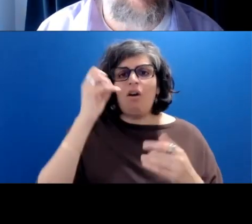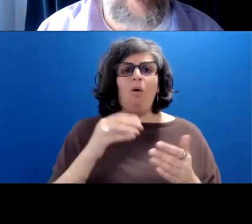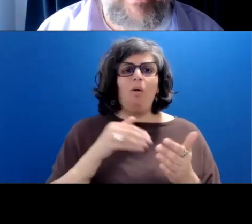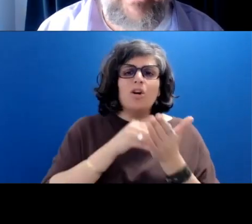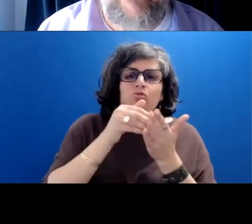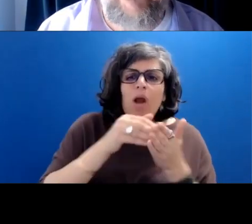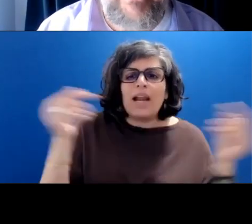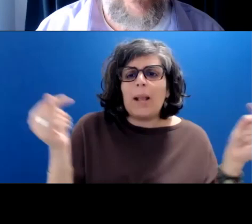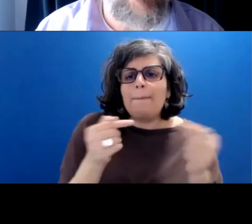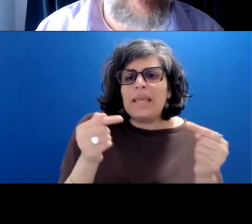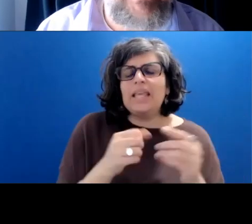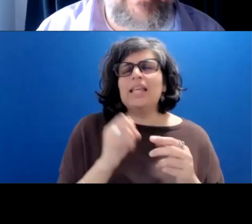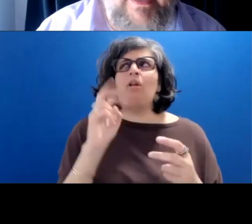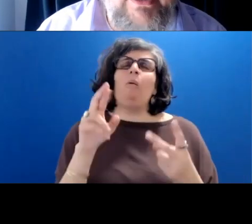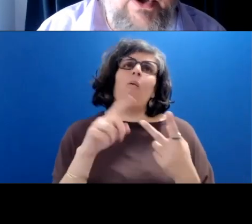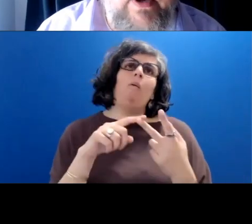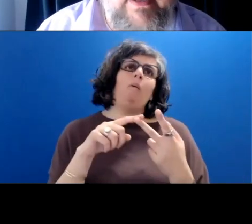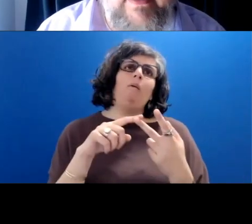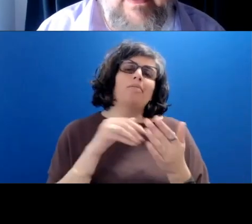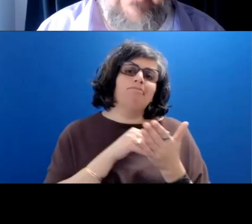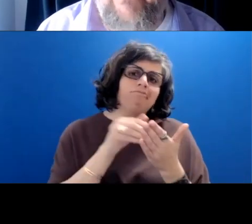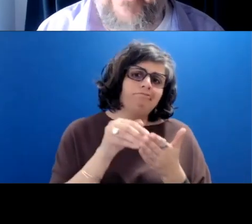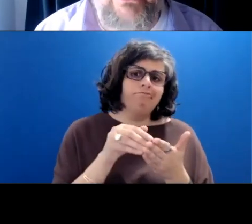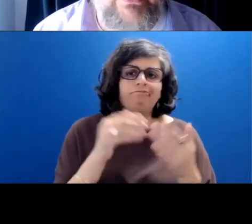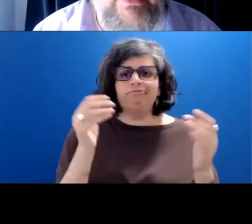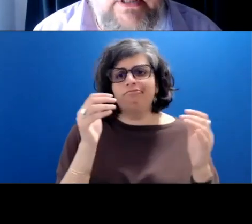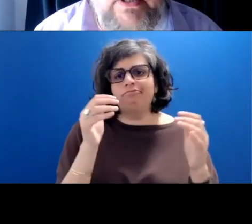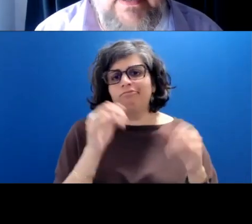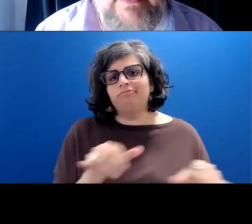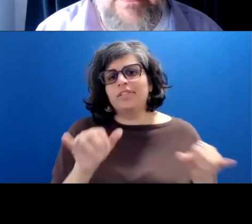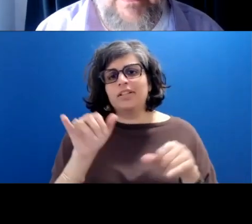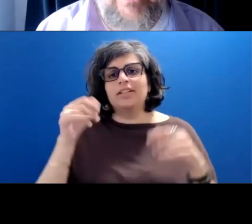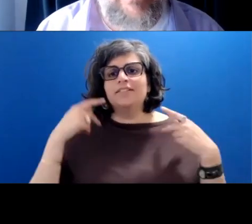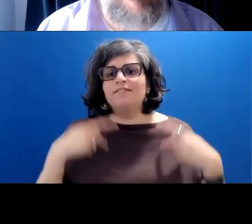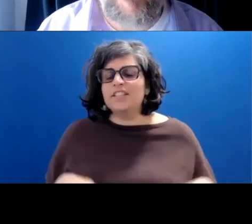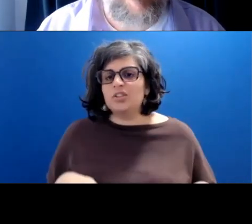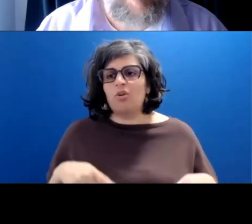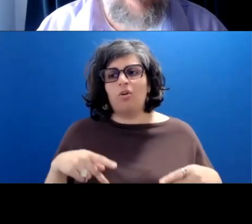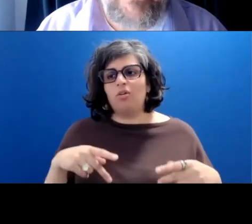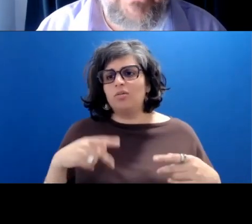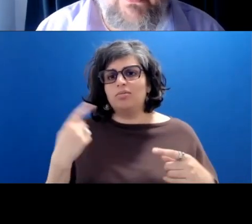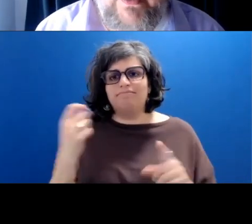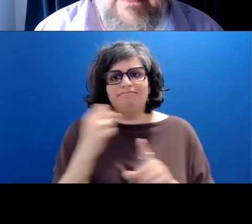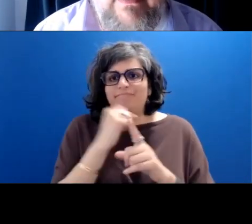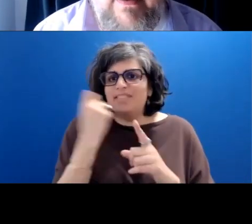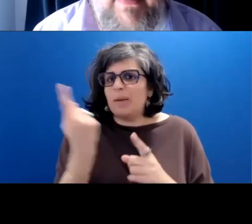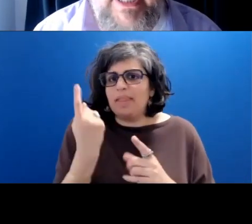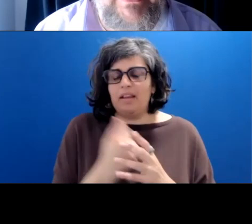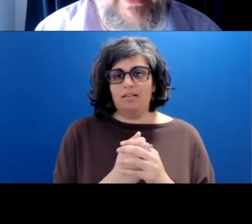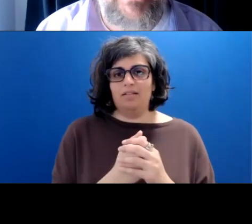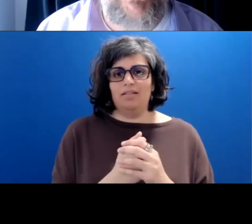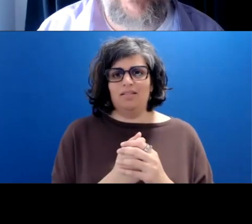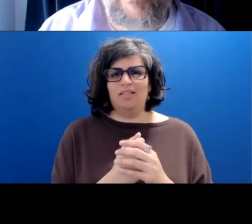or if we have routine ongoing physical conditions. Your physician wouldn't imagine asking you